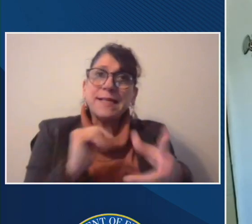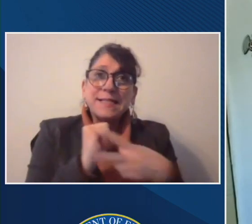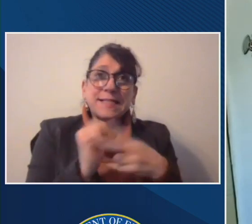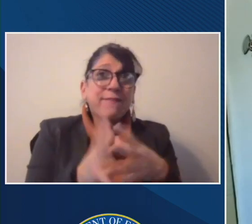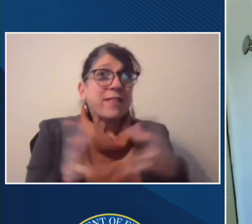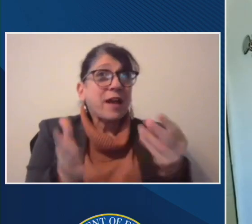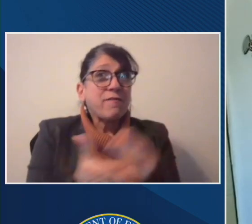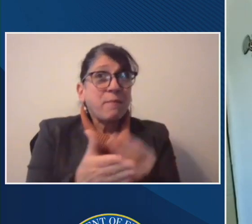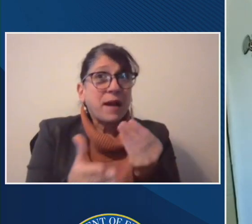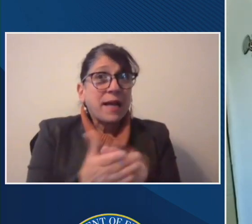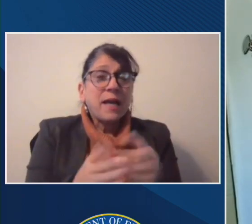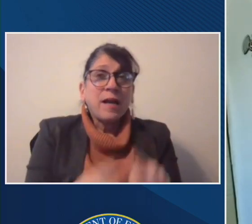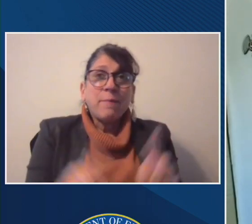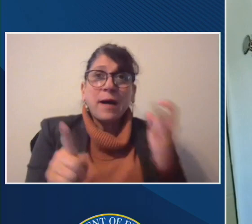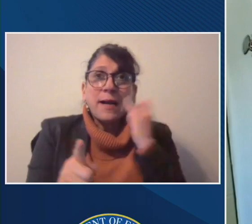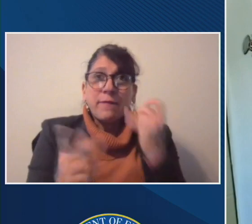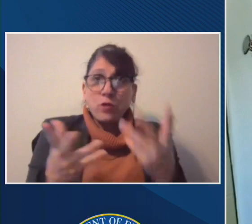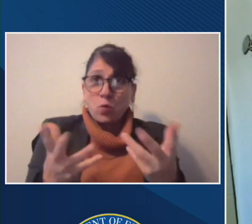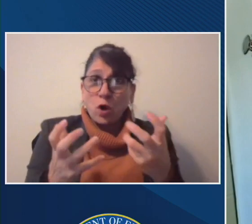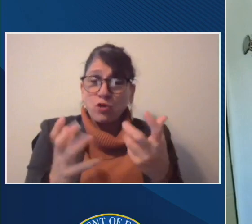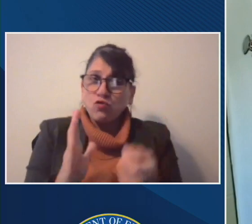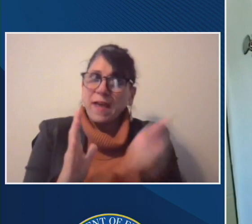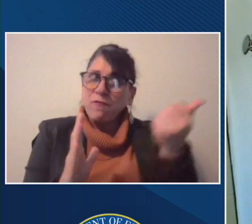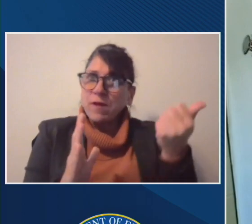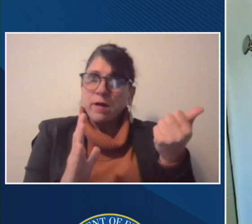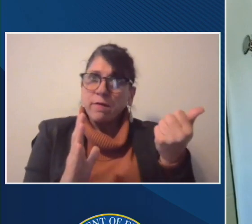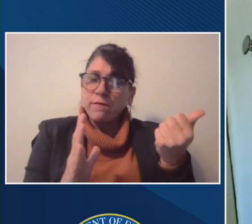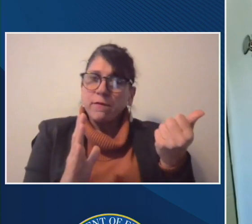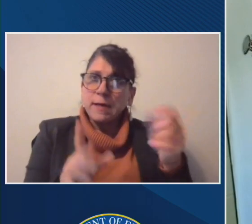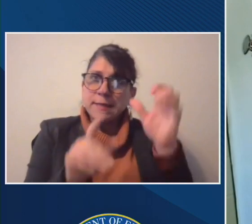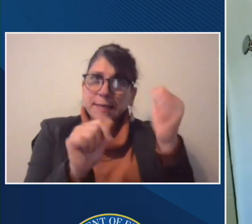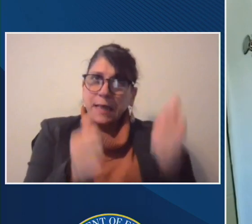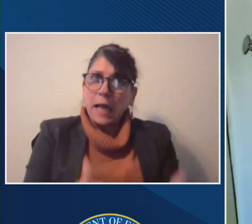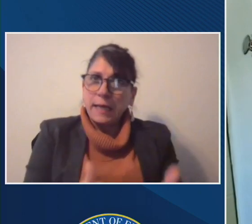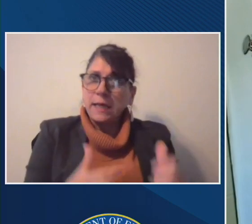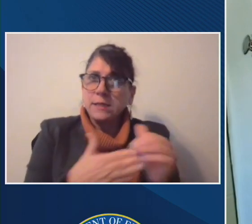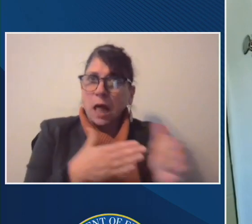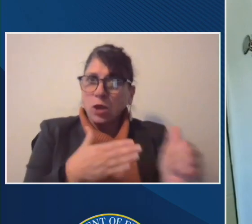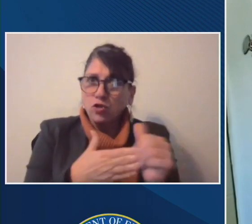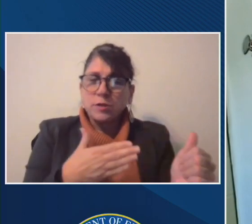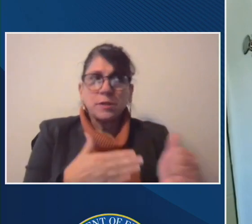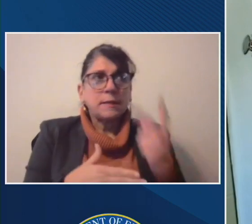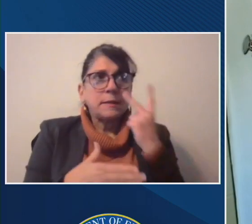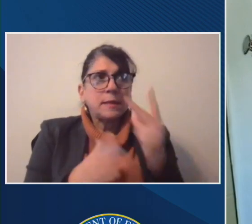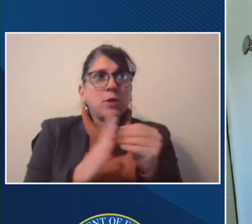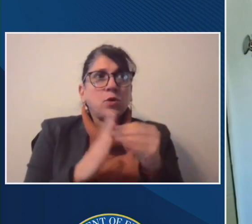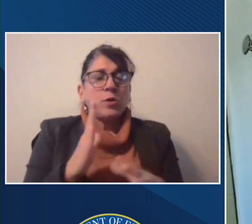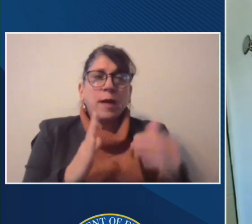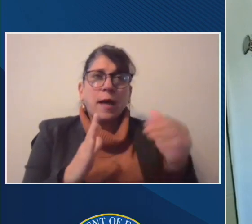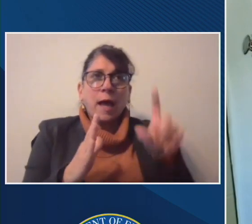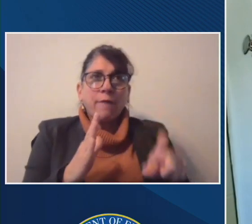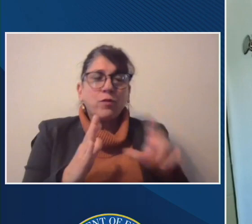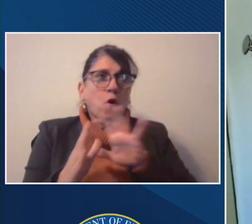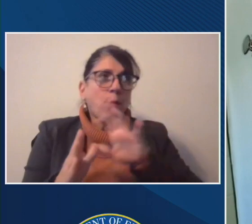But if you want to get rid of the declining dollars and see students have to go back to the all you can eat plans that